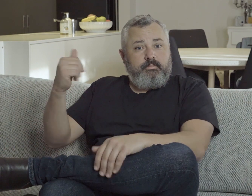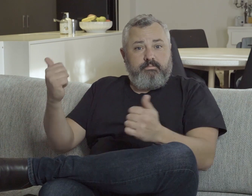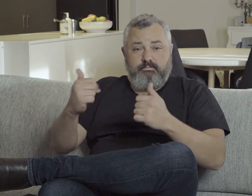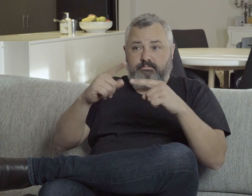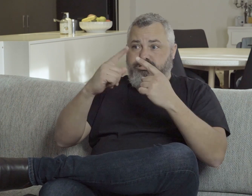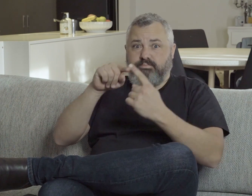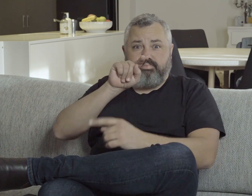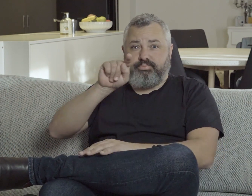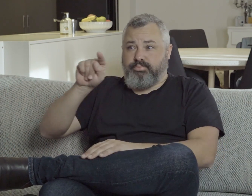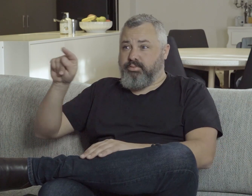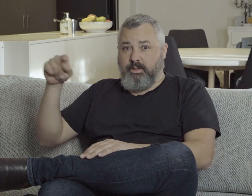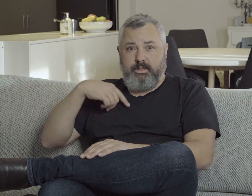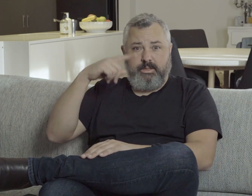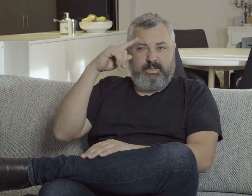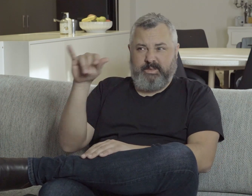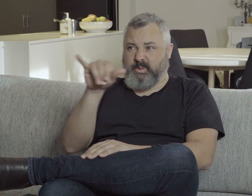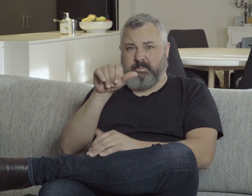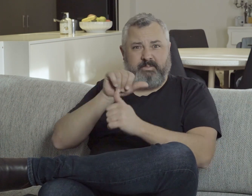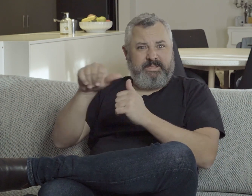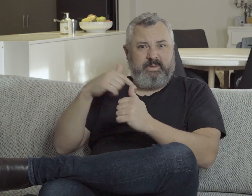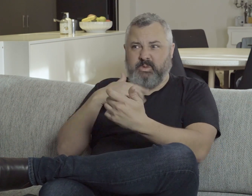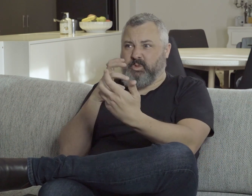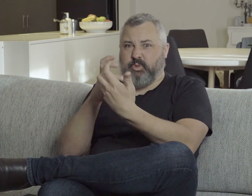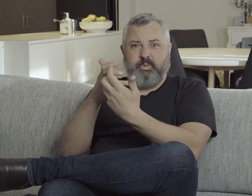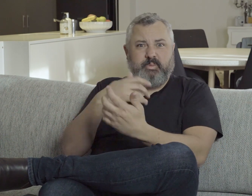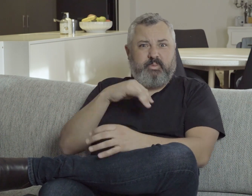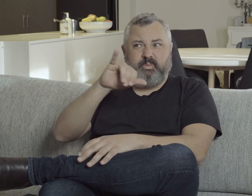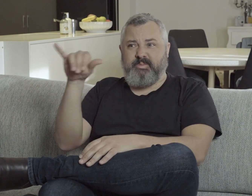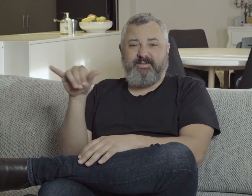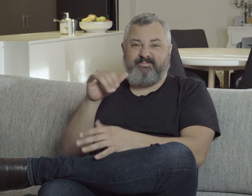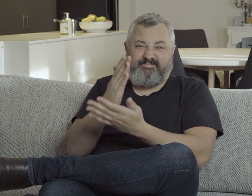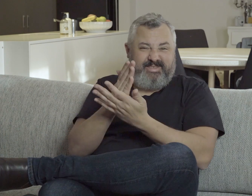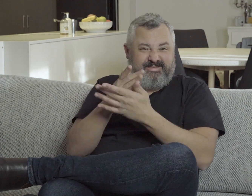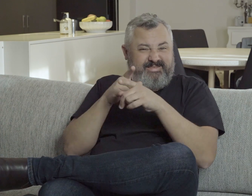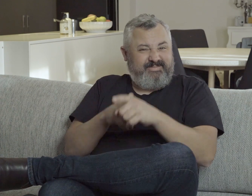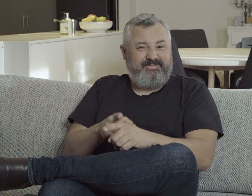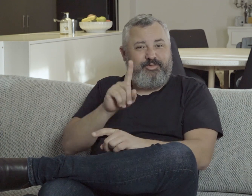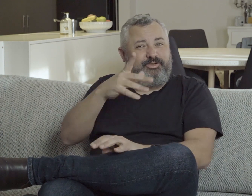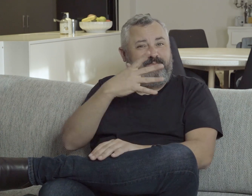Wow, there's so many streaming services available, it can be overwhelming to select what's right for you.